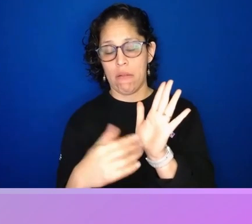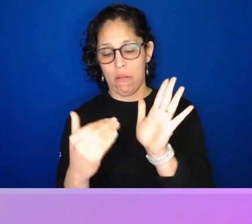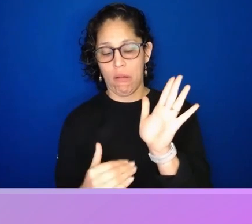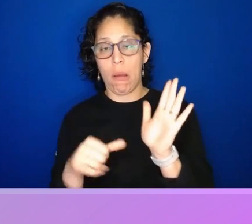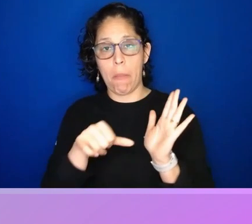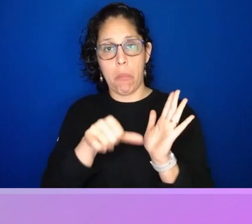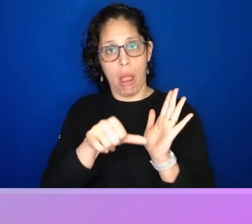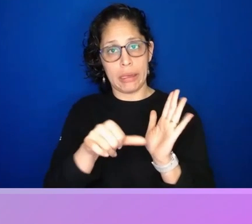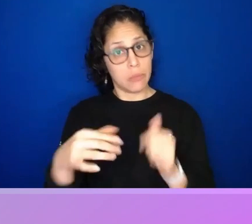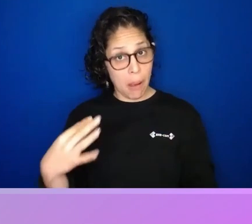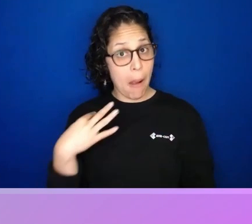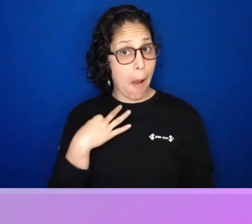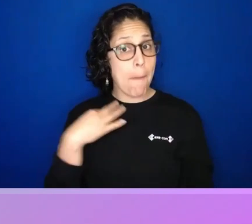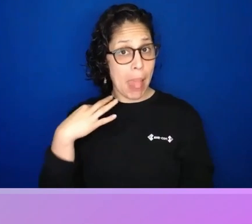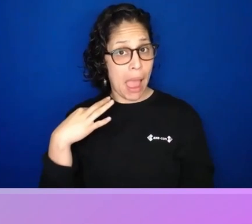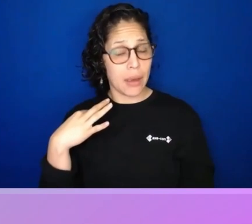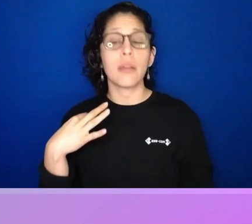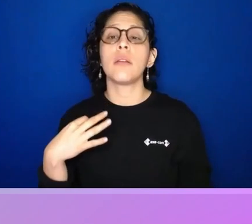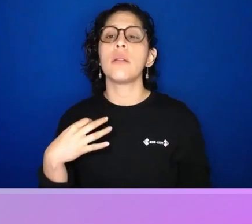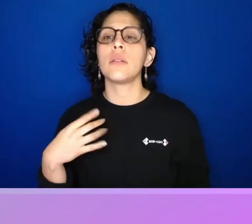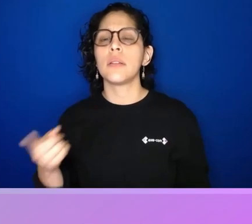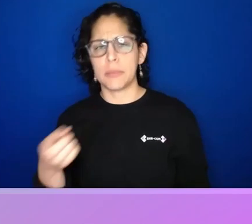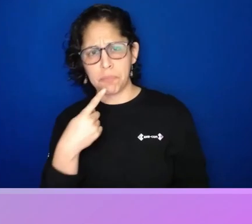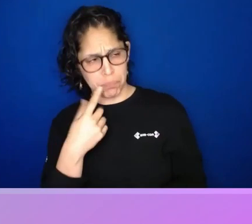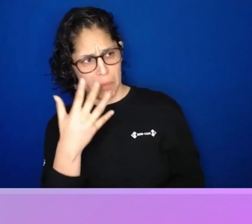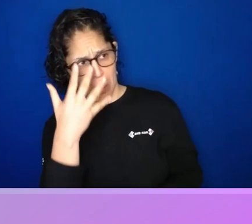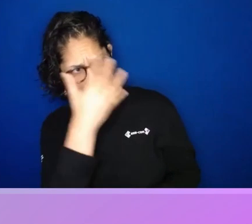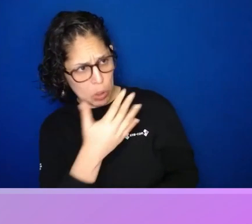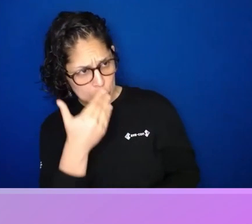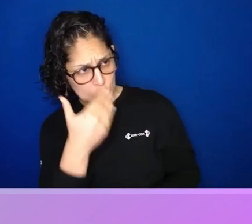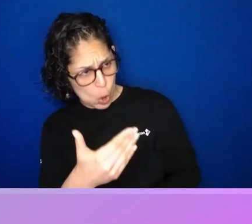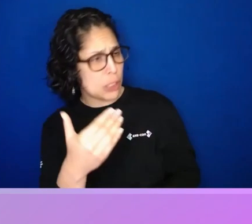success criteria related to alternative text is that one